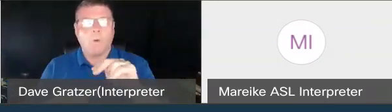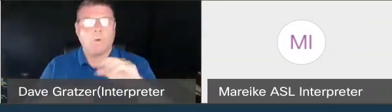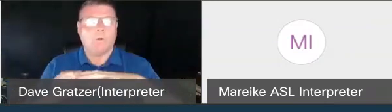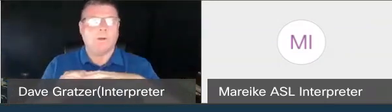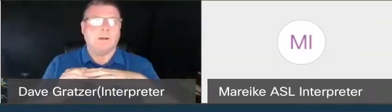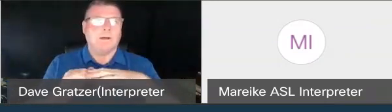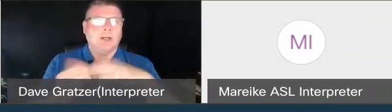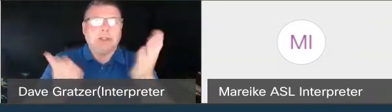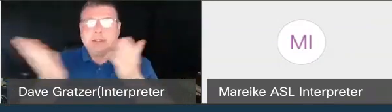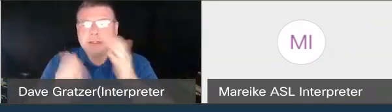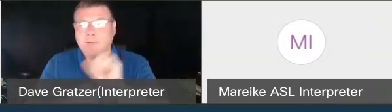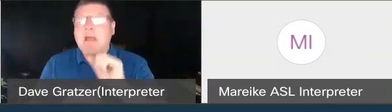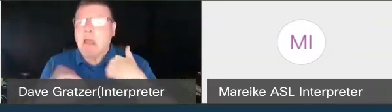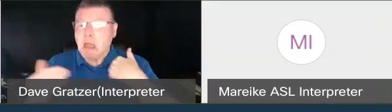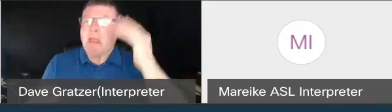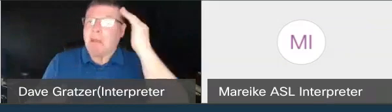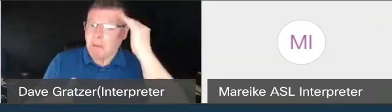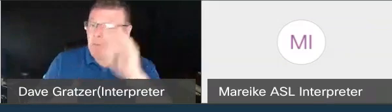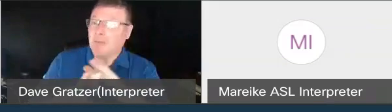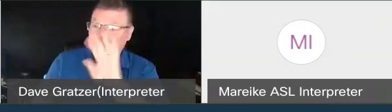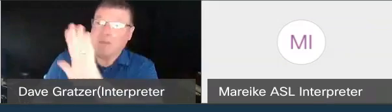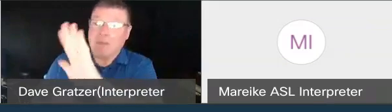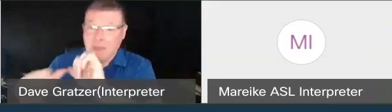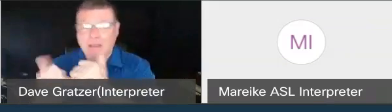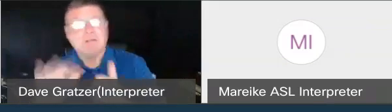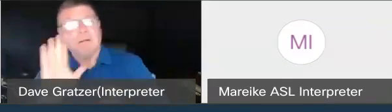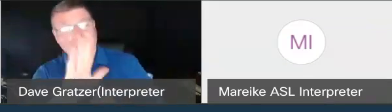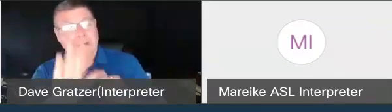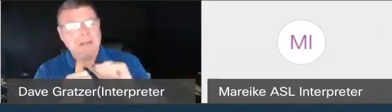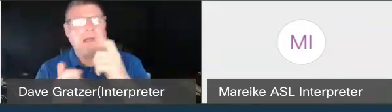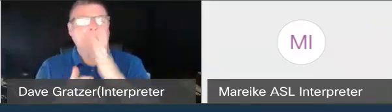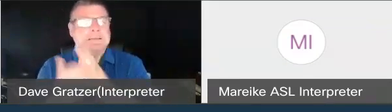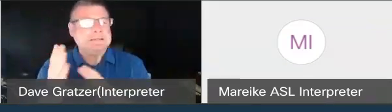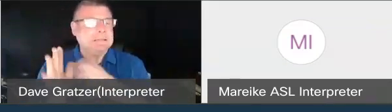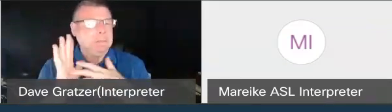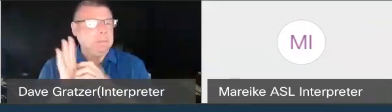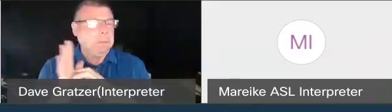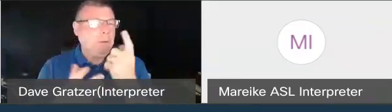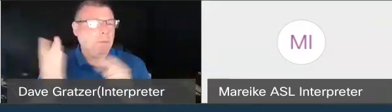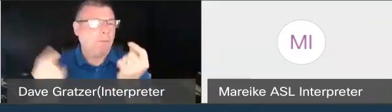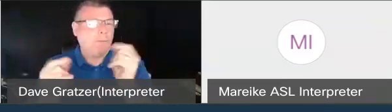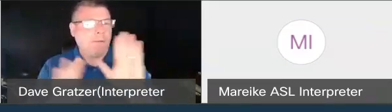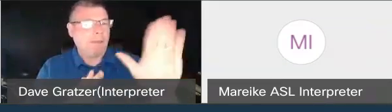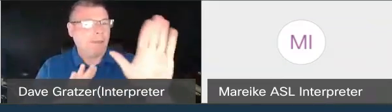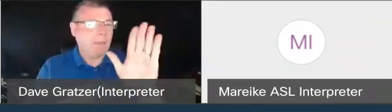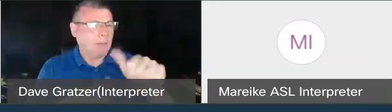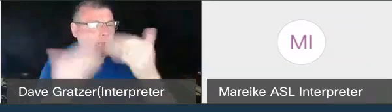Everyone was aware of other organizations and most of the time there was a loose understanding of what services the other organizations provided.